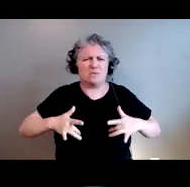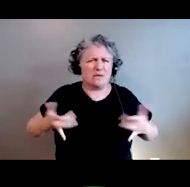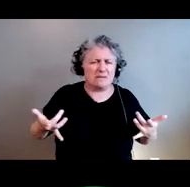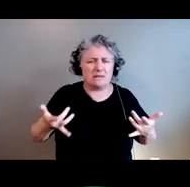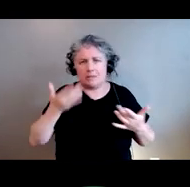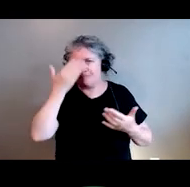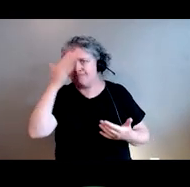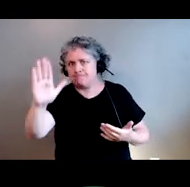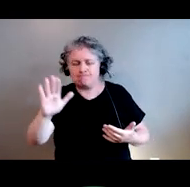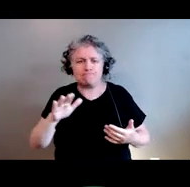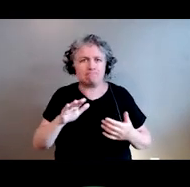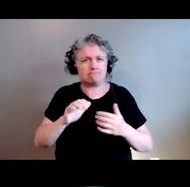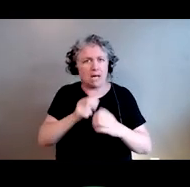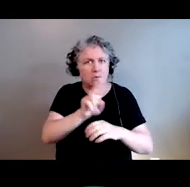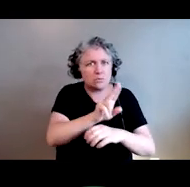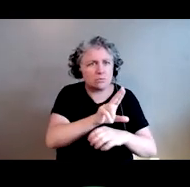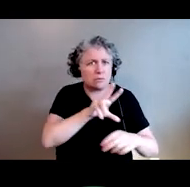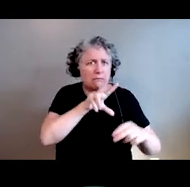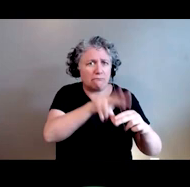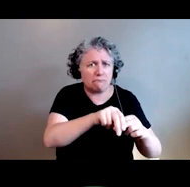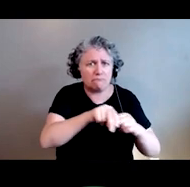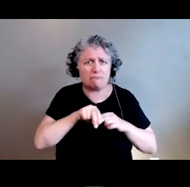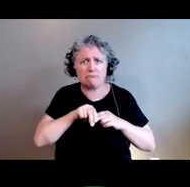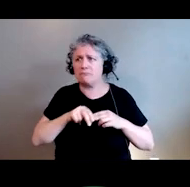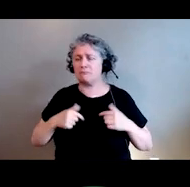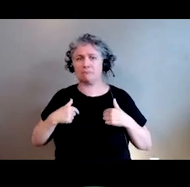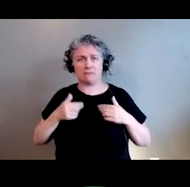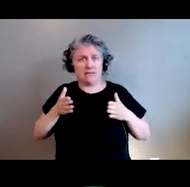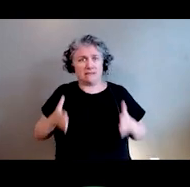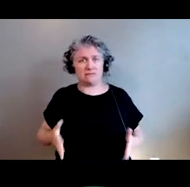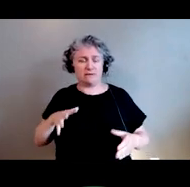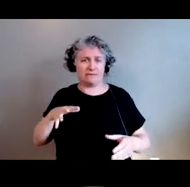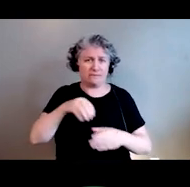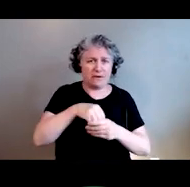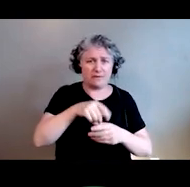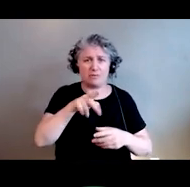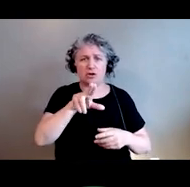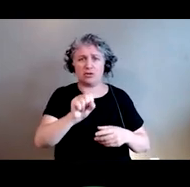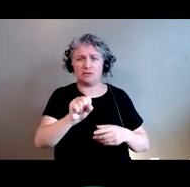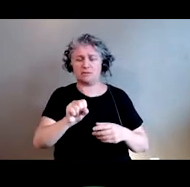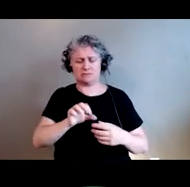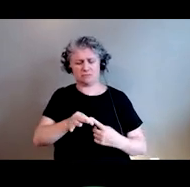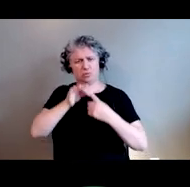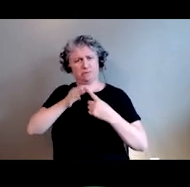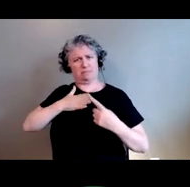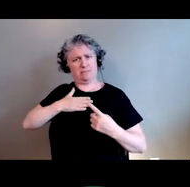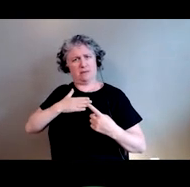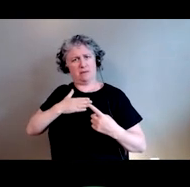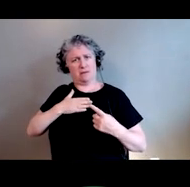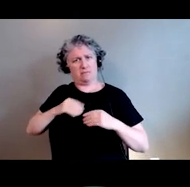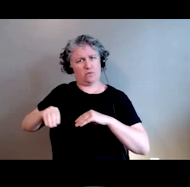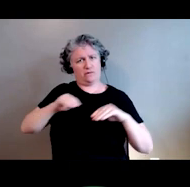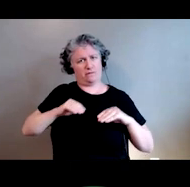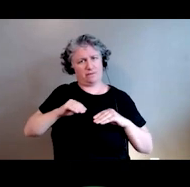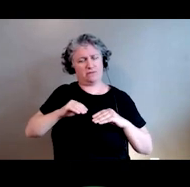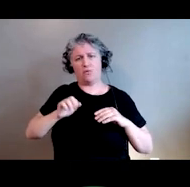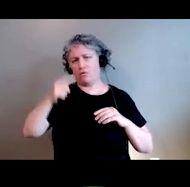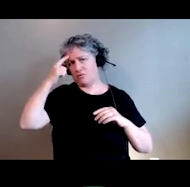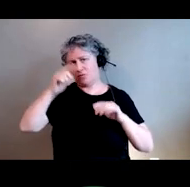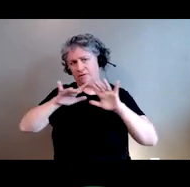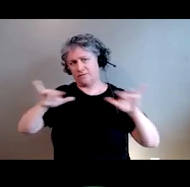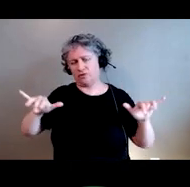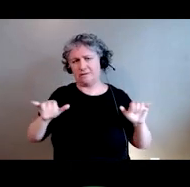be part of parks relative to the uniqueness of their mobility and or nor a divergent abilities.